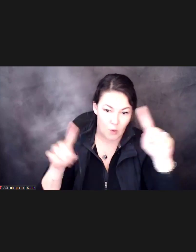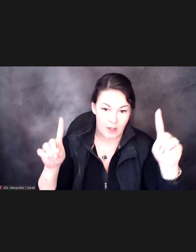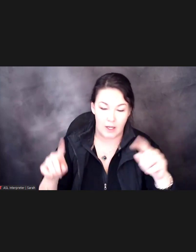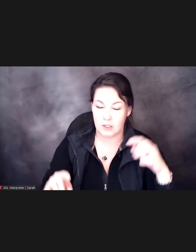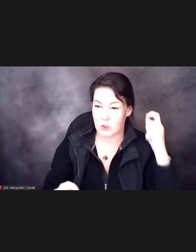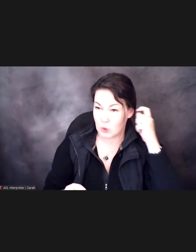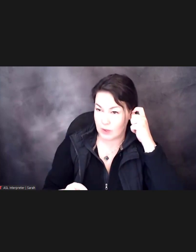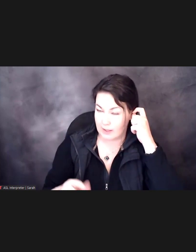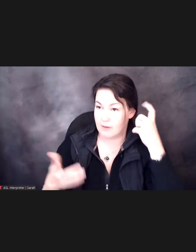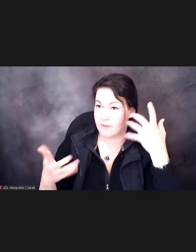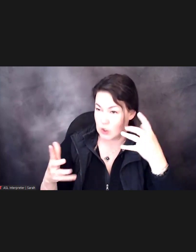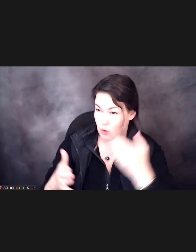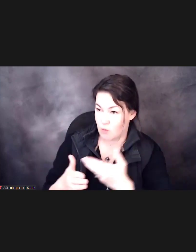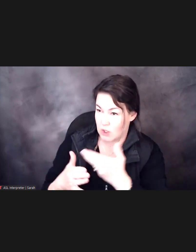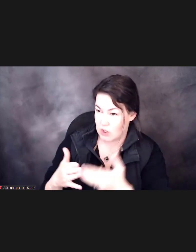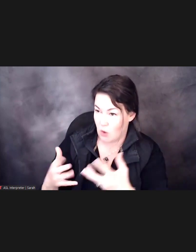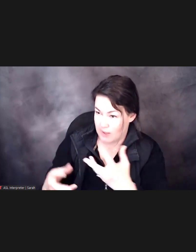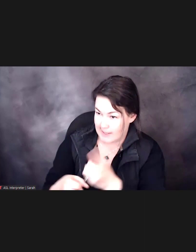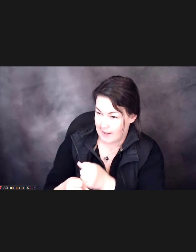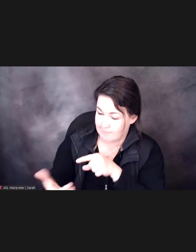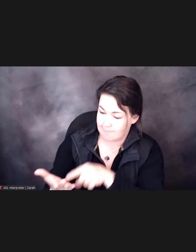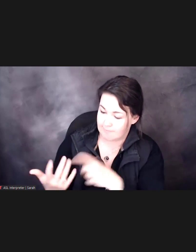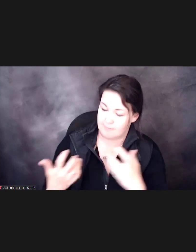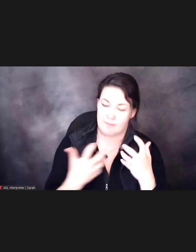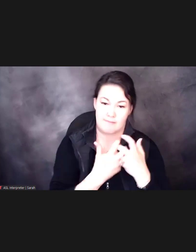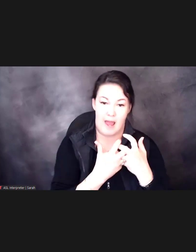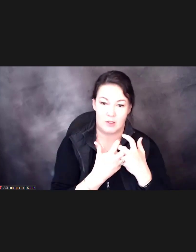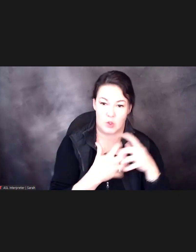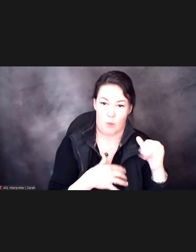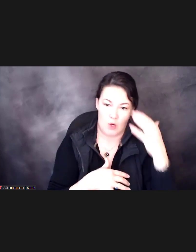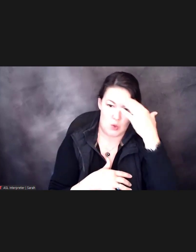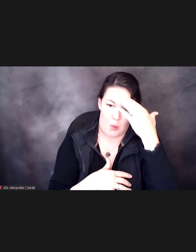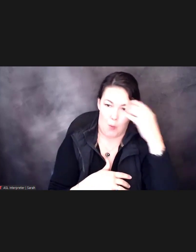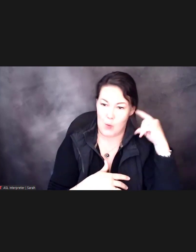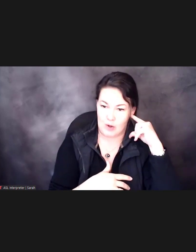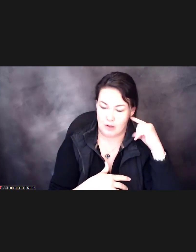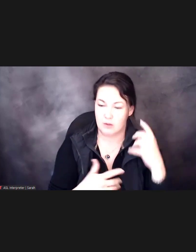screen an ear, it has a known result, and you get that result, um,